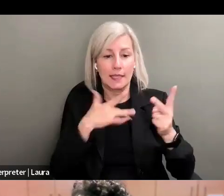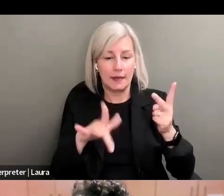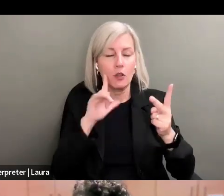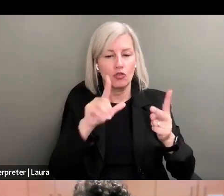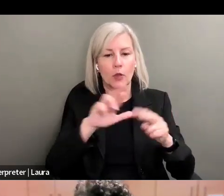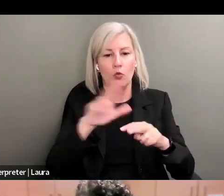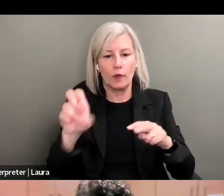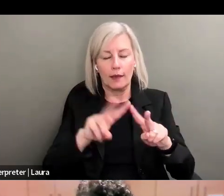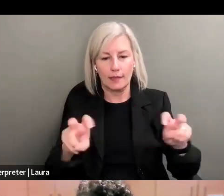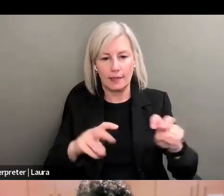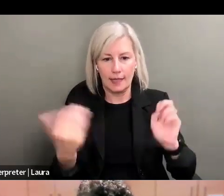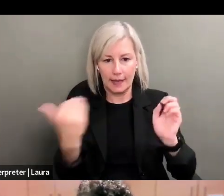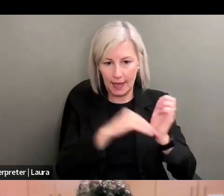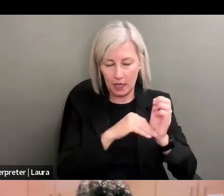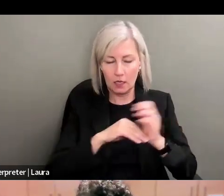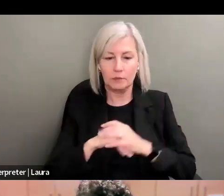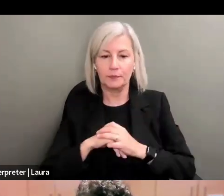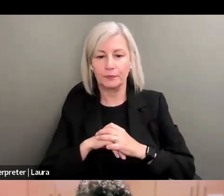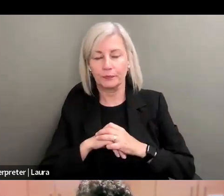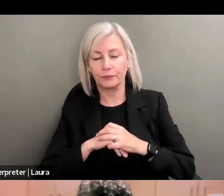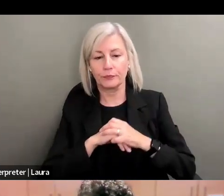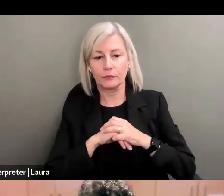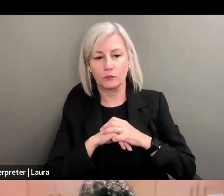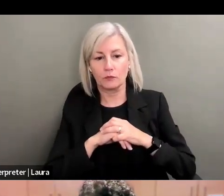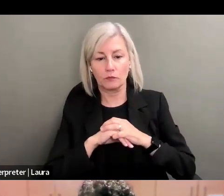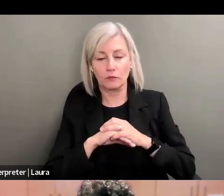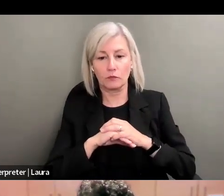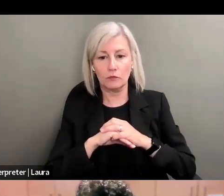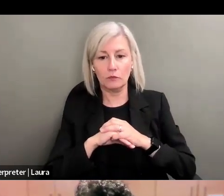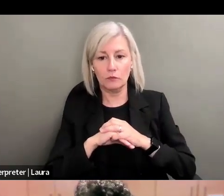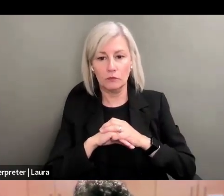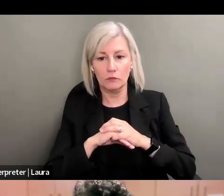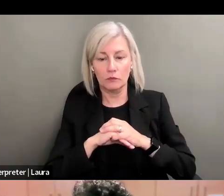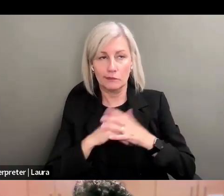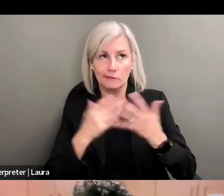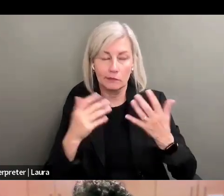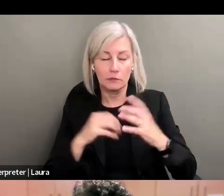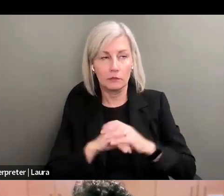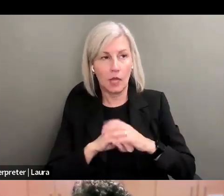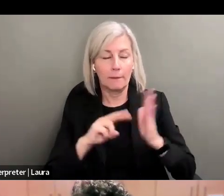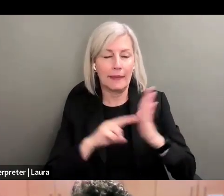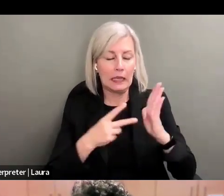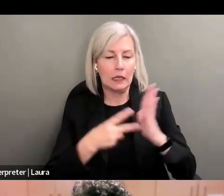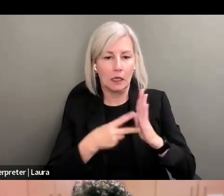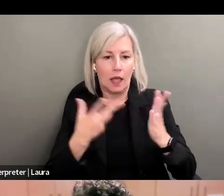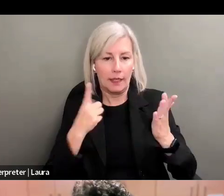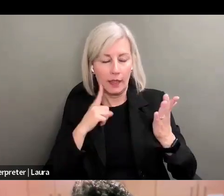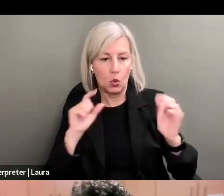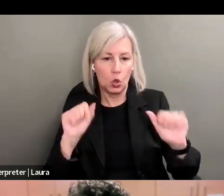And then I mean I think you could probably argue that as children